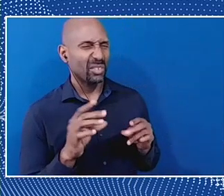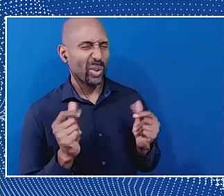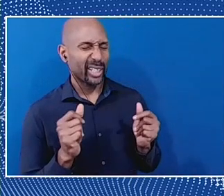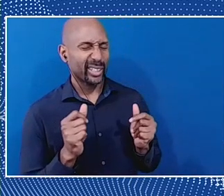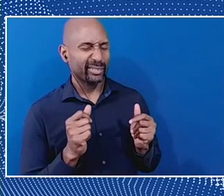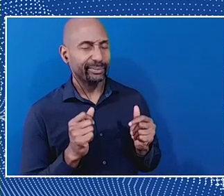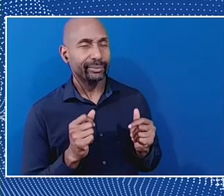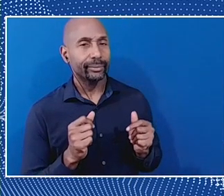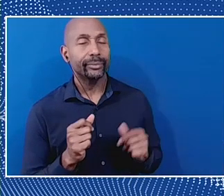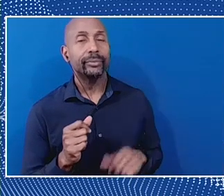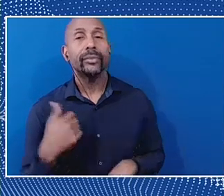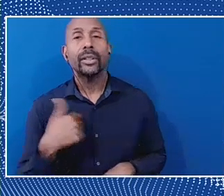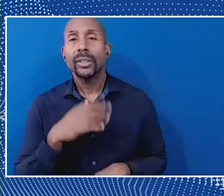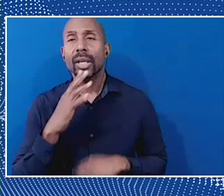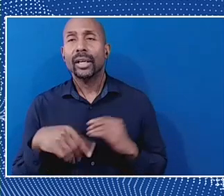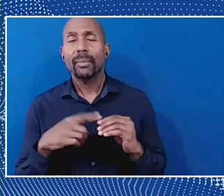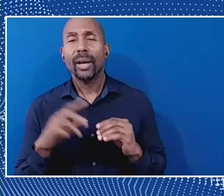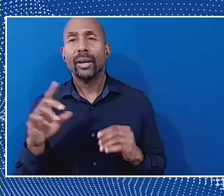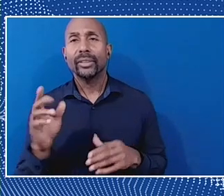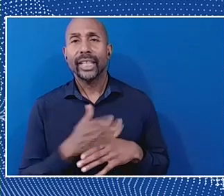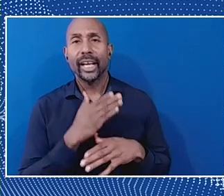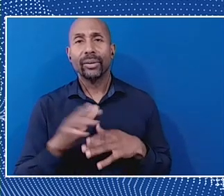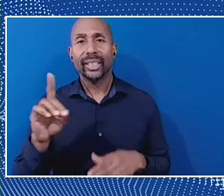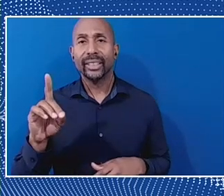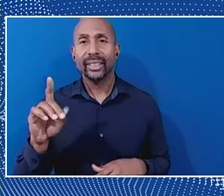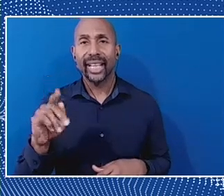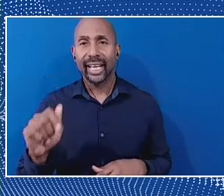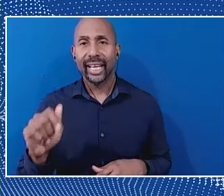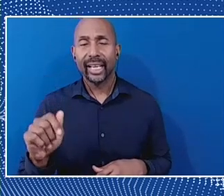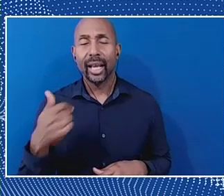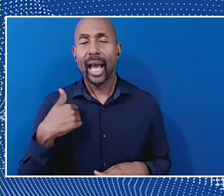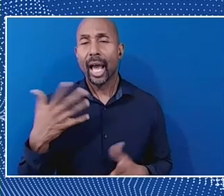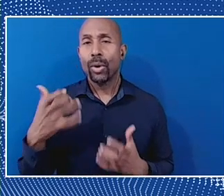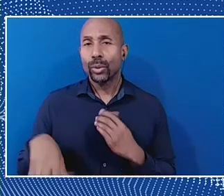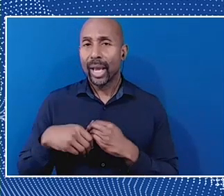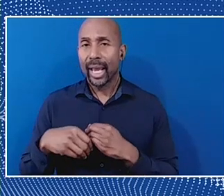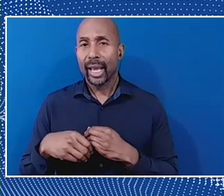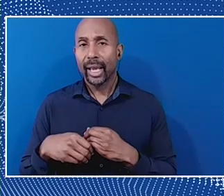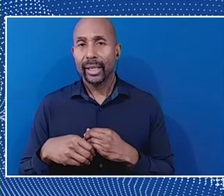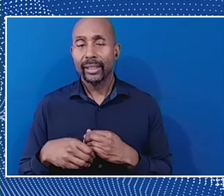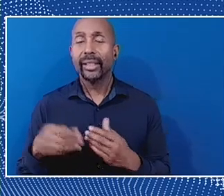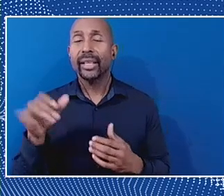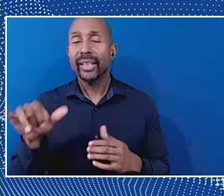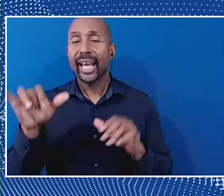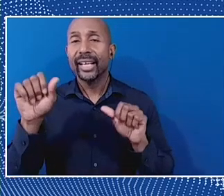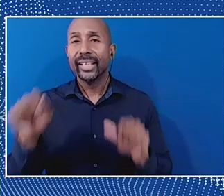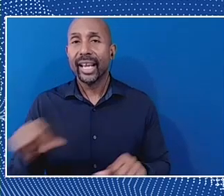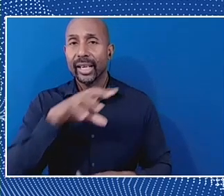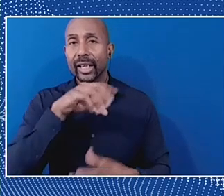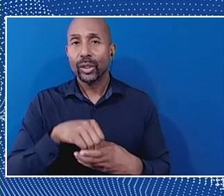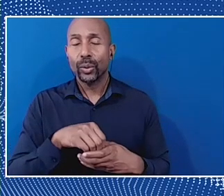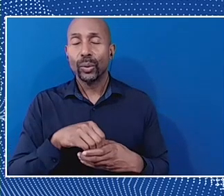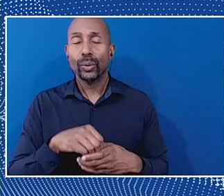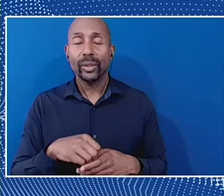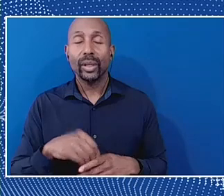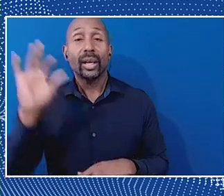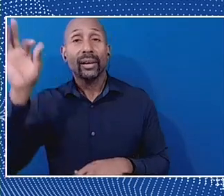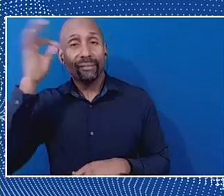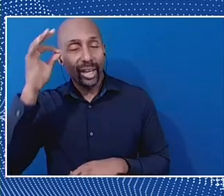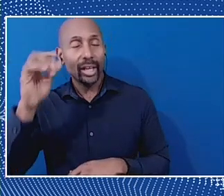data sharing, I wanted to throw in that maybe including governments other than Federal as well. I know the Department is already working